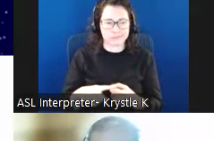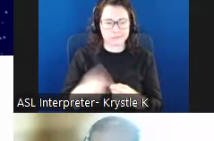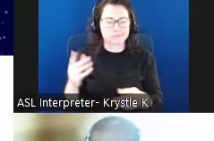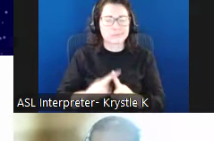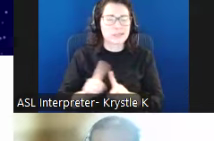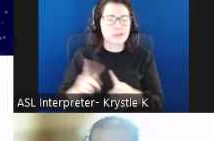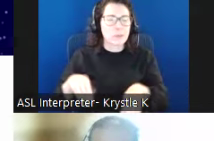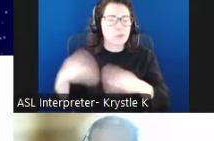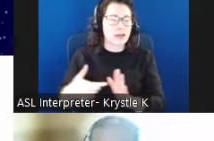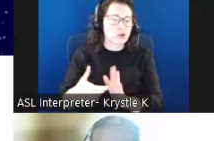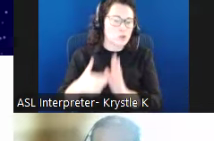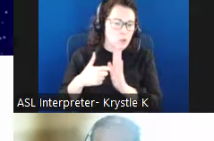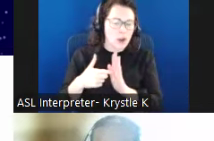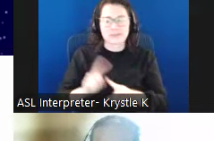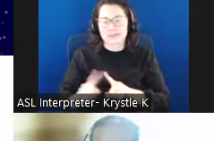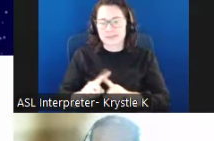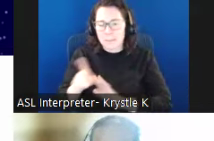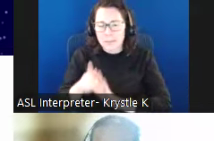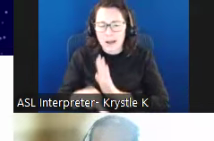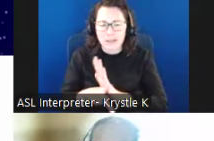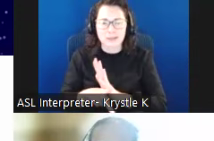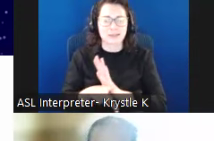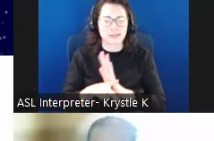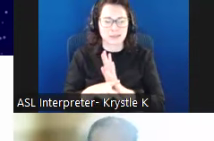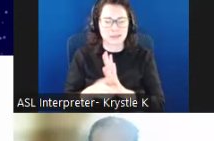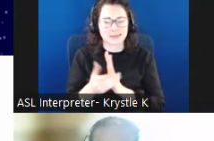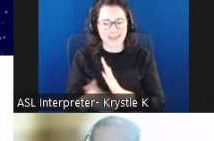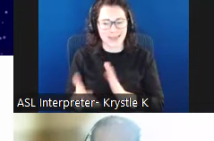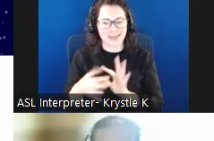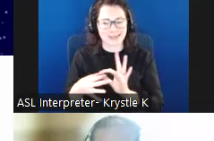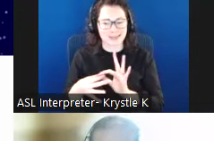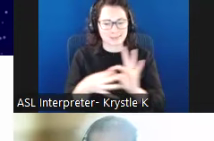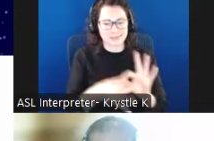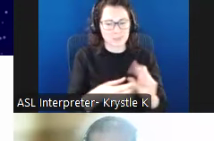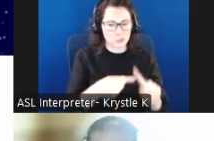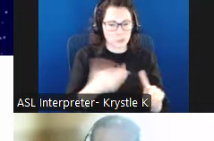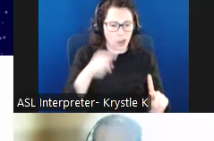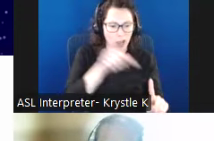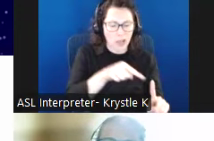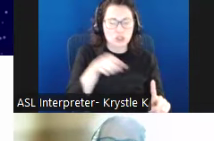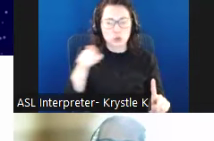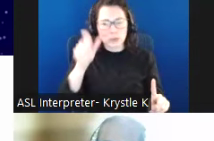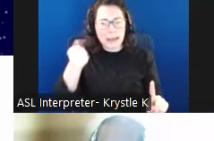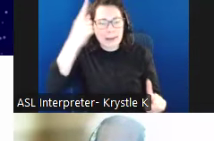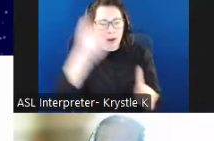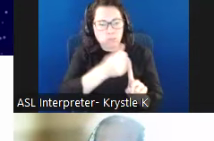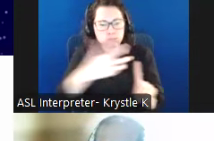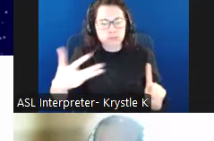policies, things that these are tied to